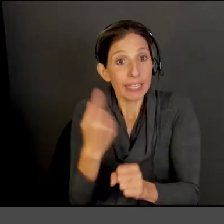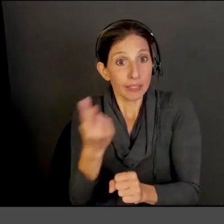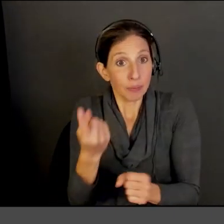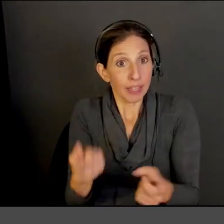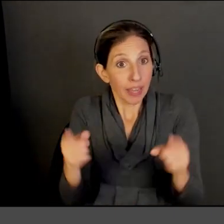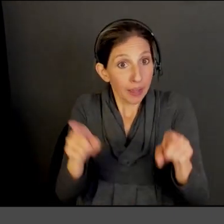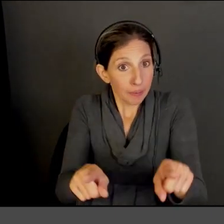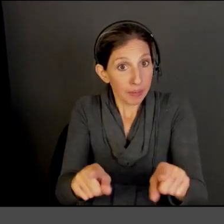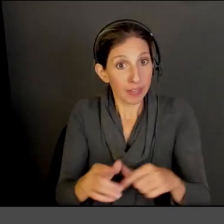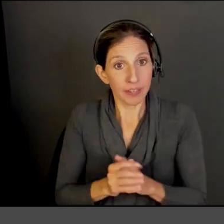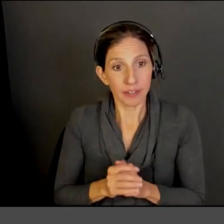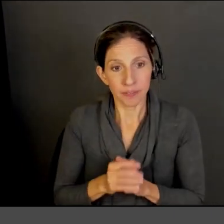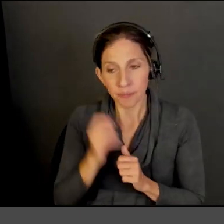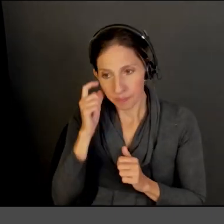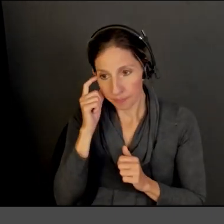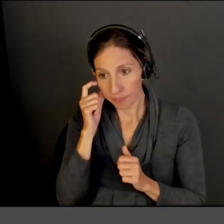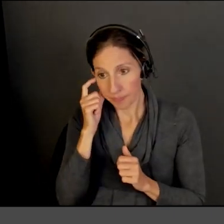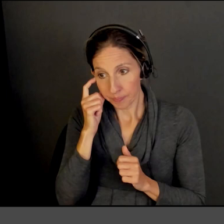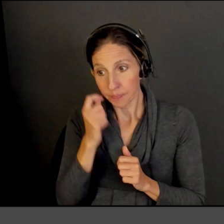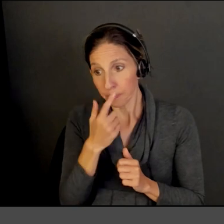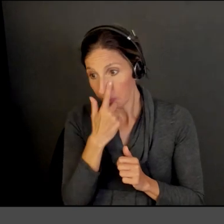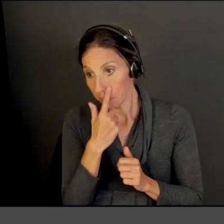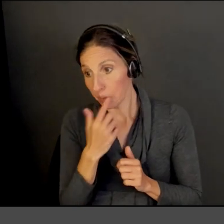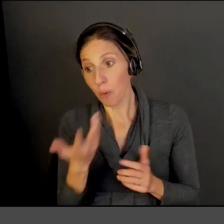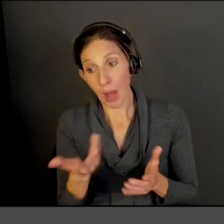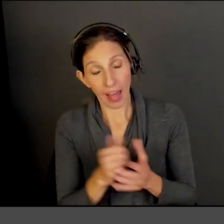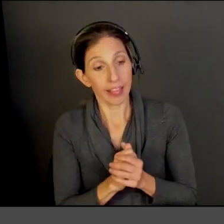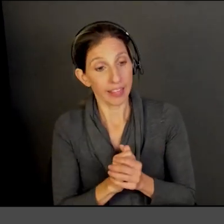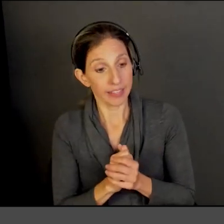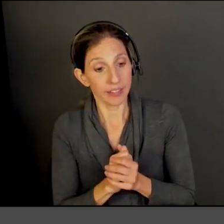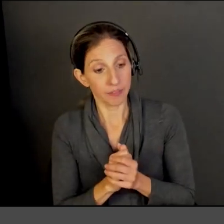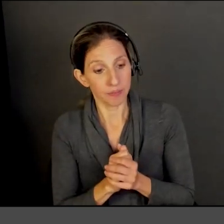IT'S IT'S IT'S A I DON'T KNOW, IT'S